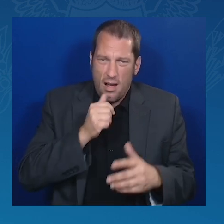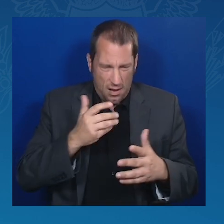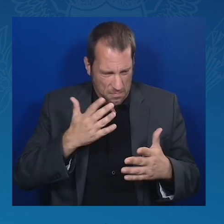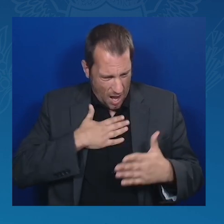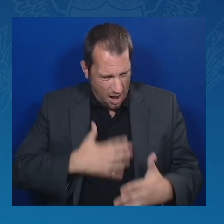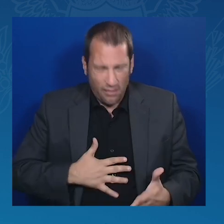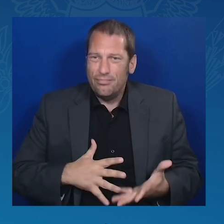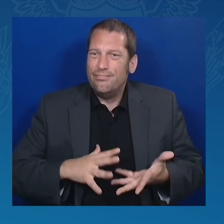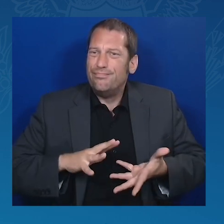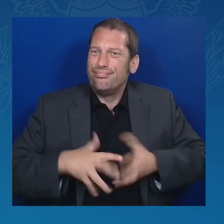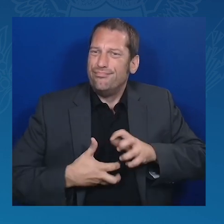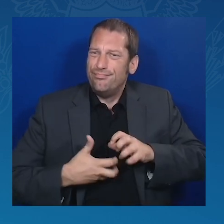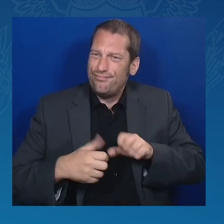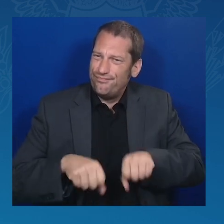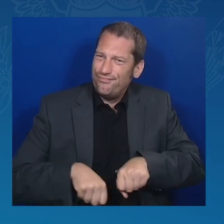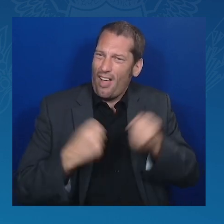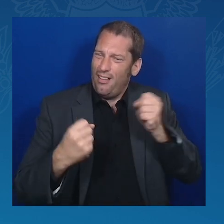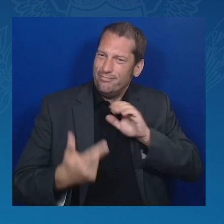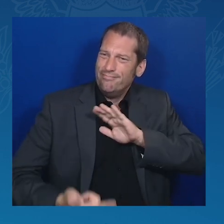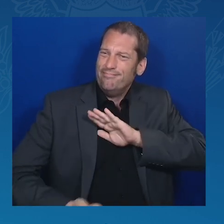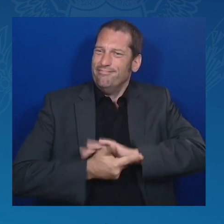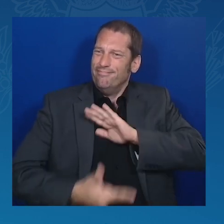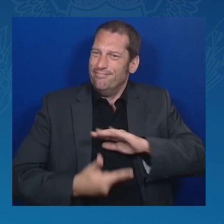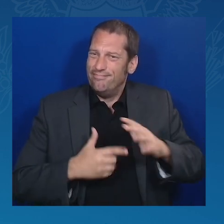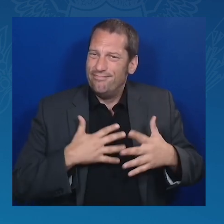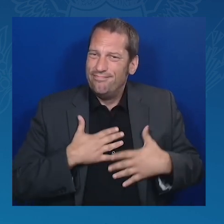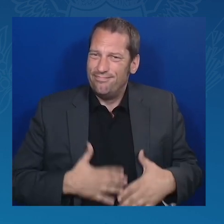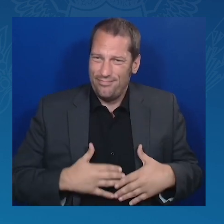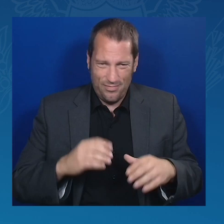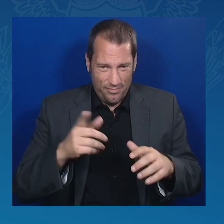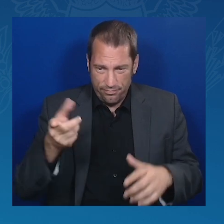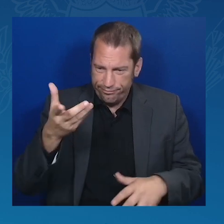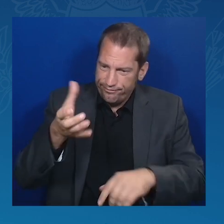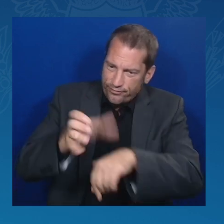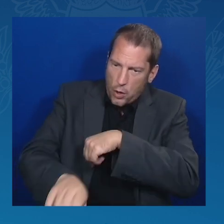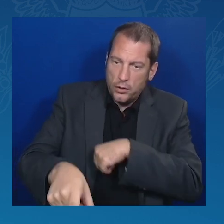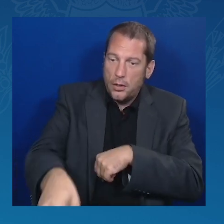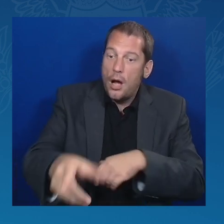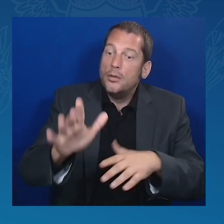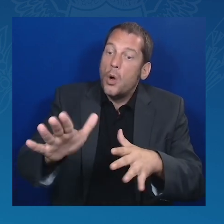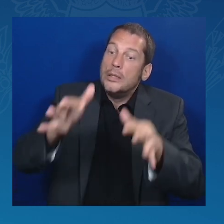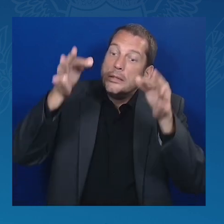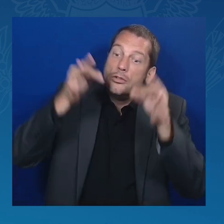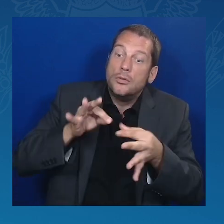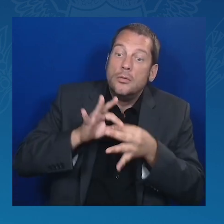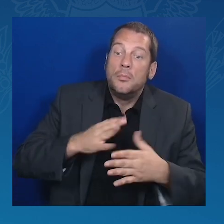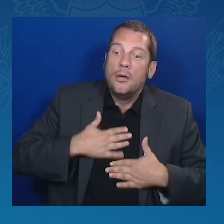That's immoral. And what we have seen in terms of the story of Amanda